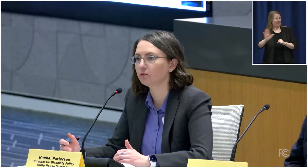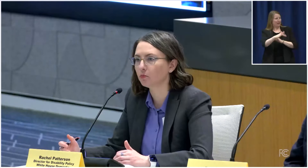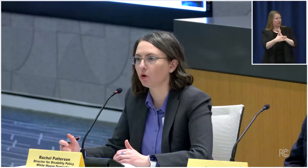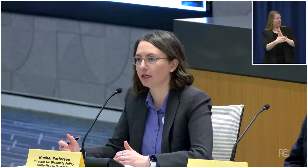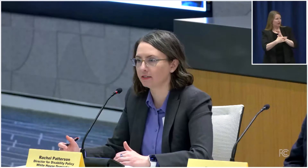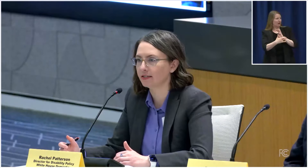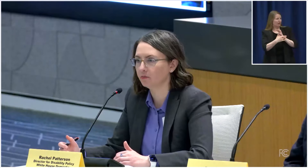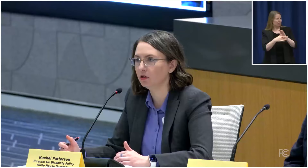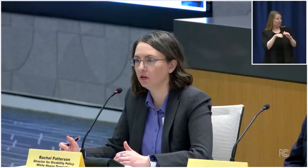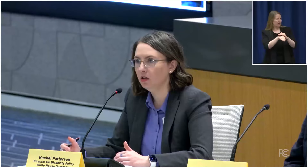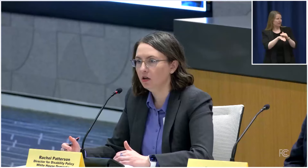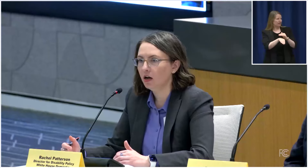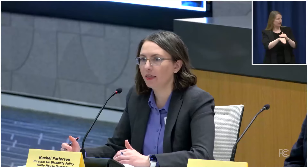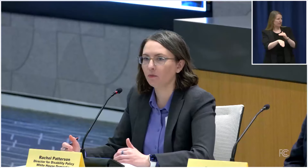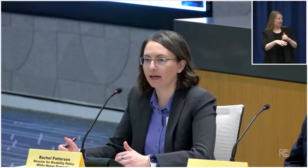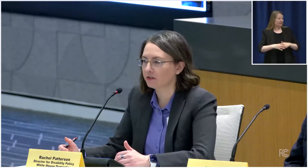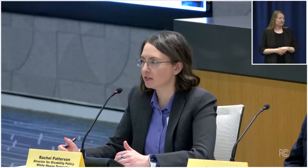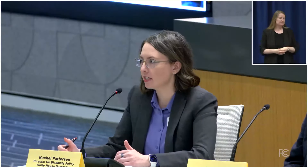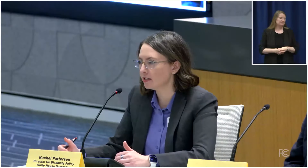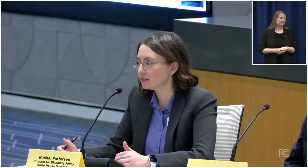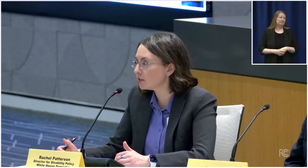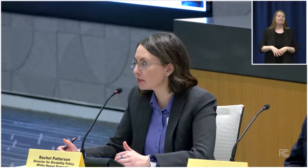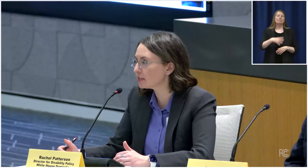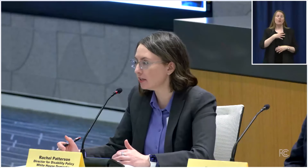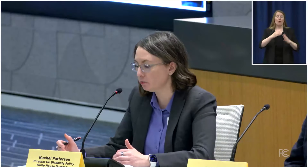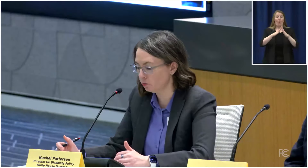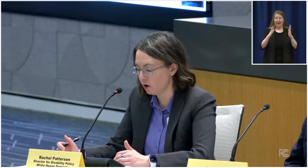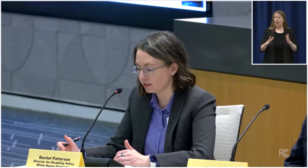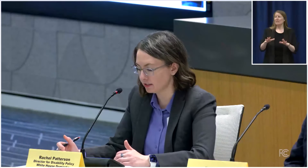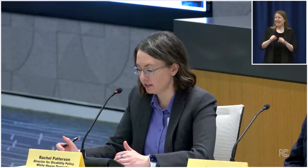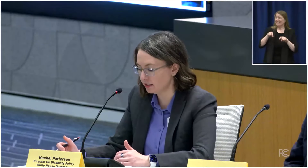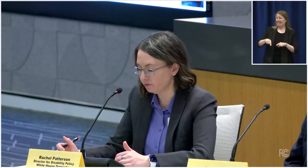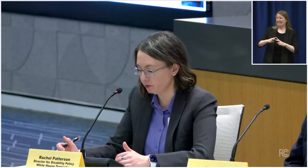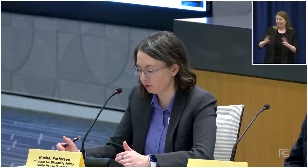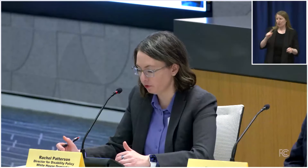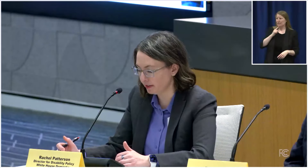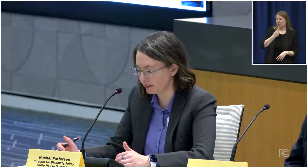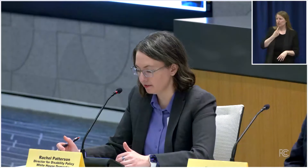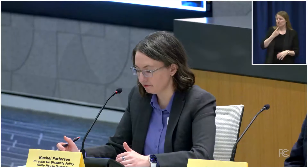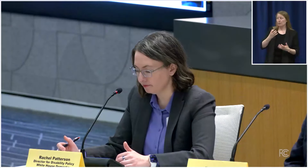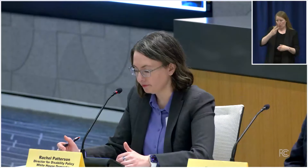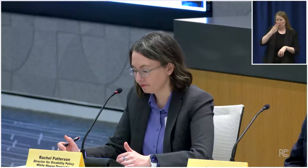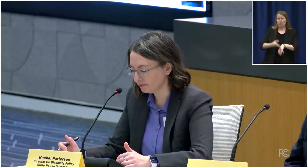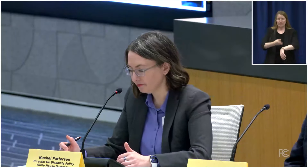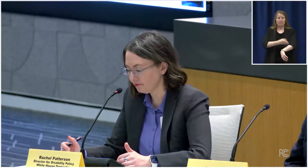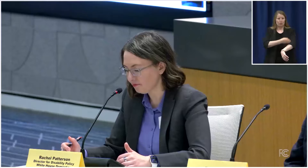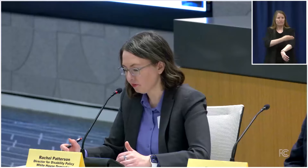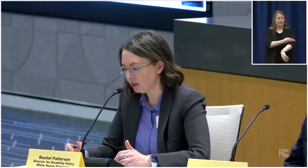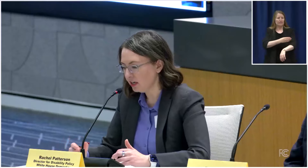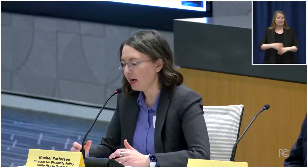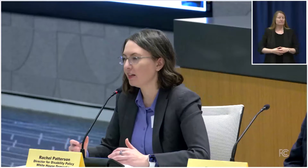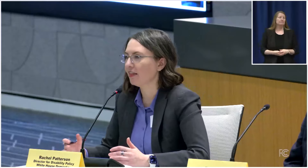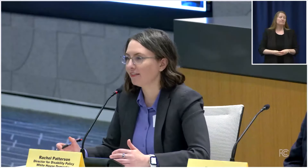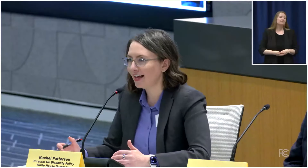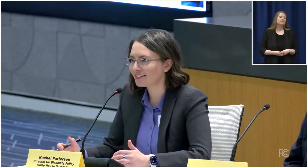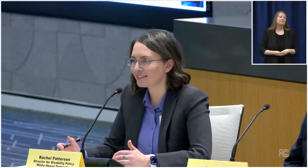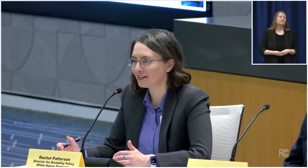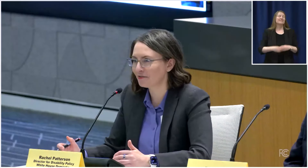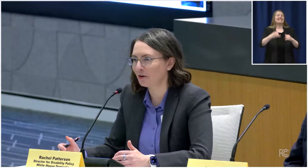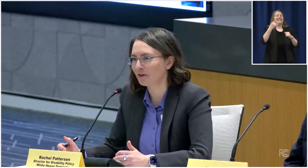BUDGET SENT A MEMO TO ALL OF THE FEDERAL AGENCIES ON 508 COMPLIANCE. WE ARE AGAIN REPORTING REQUIRING ANNUAL REPORTING